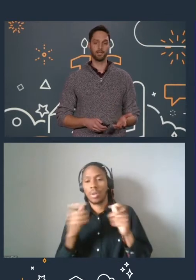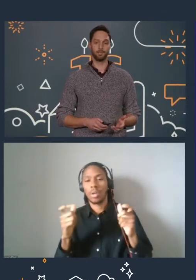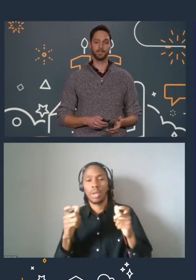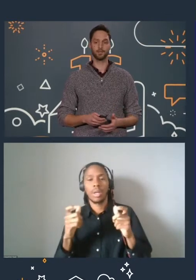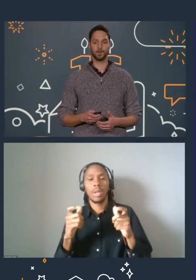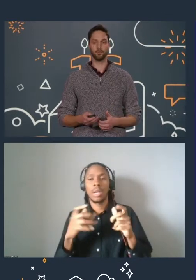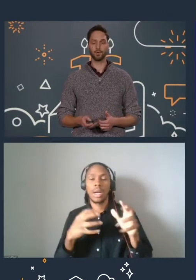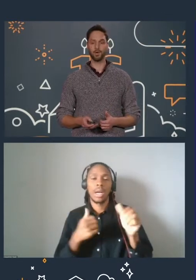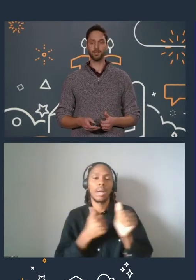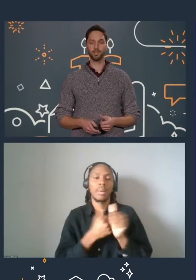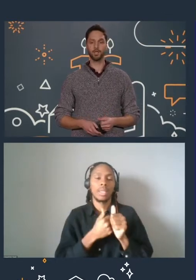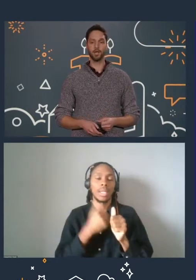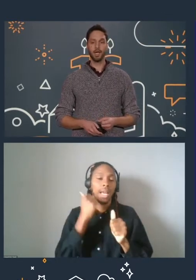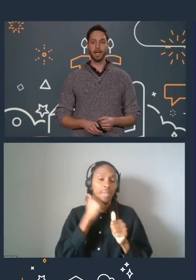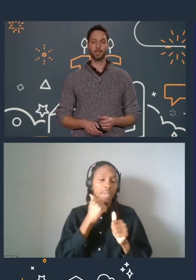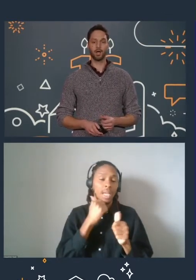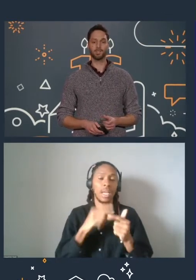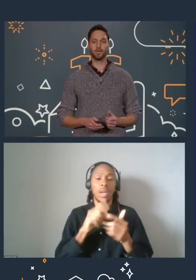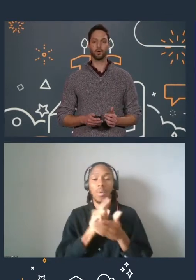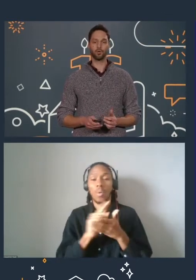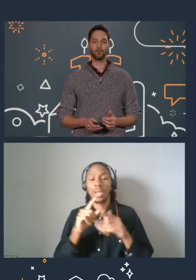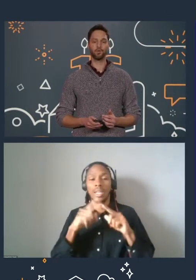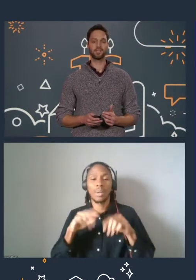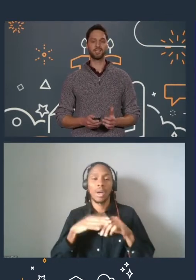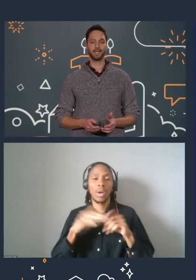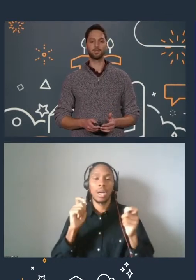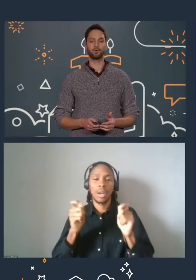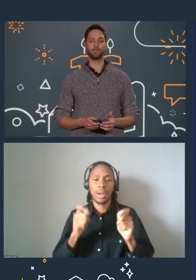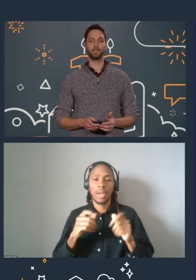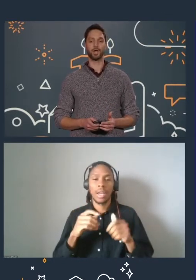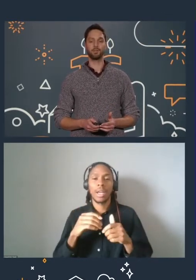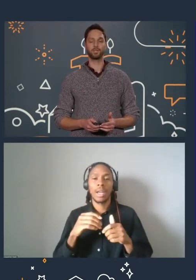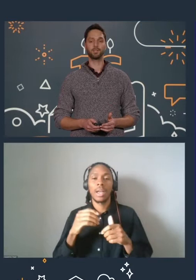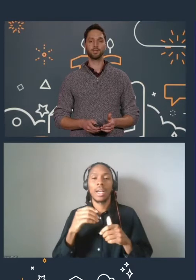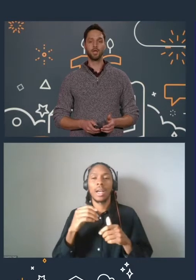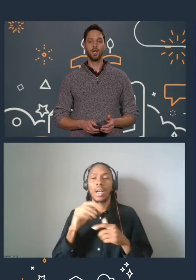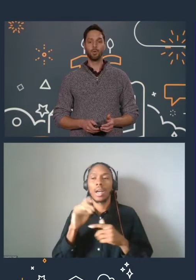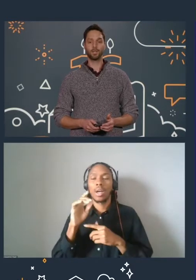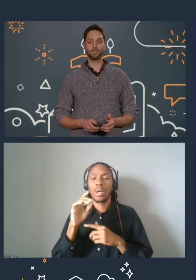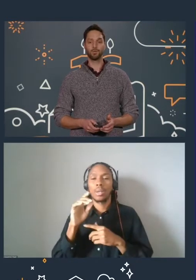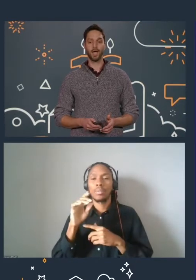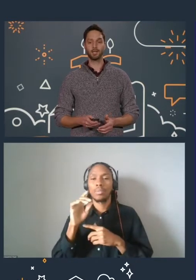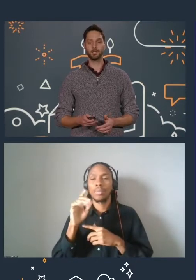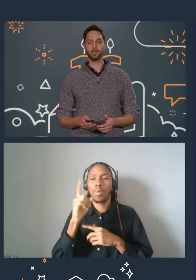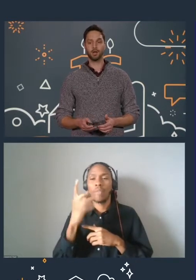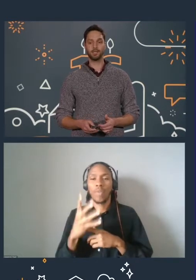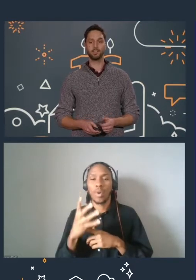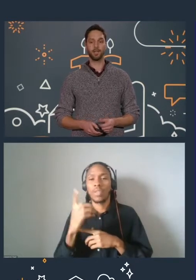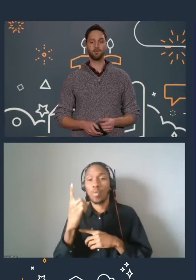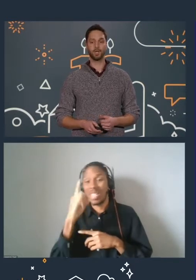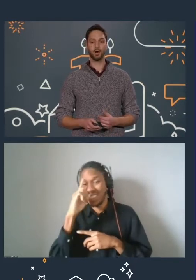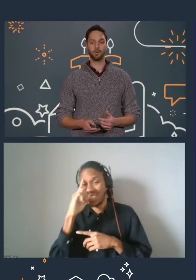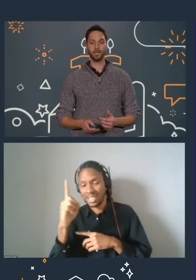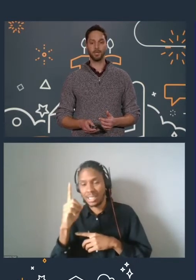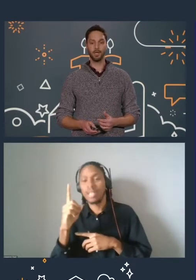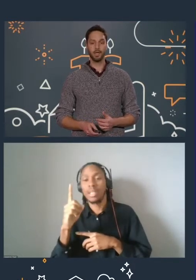depends on the configuration and comes at a quarter of a cent per million objects. While server access log is delivered hourly